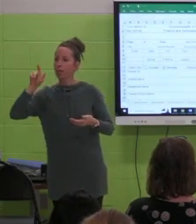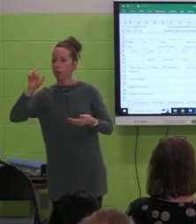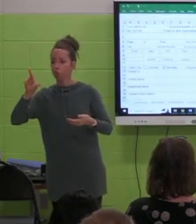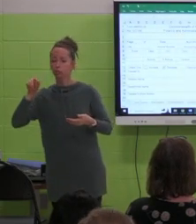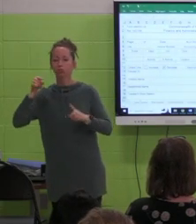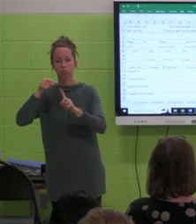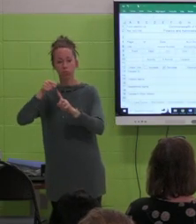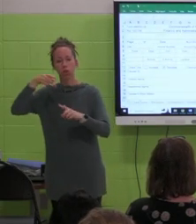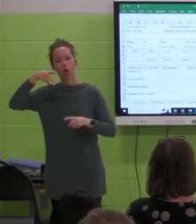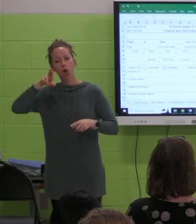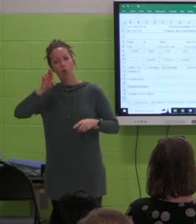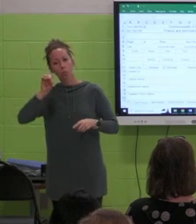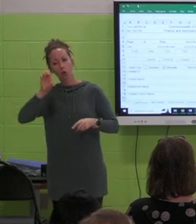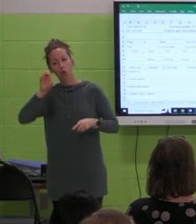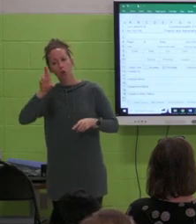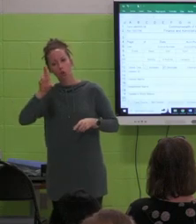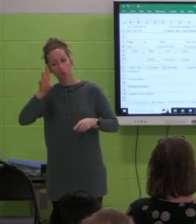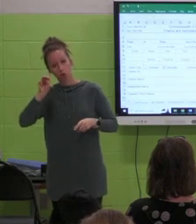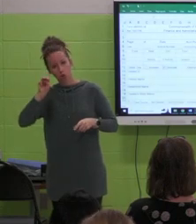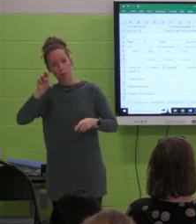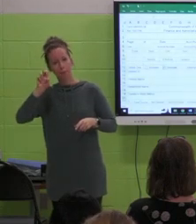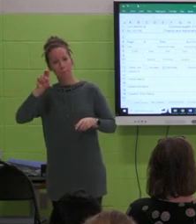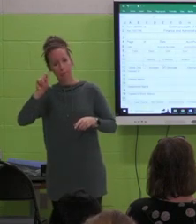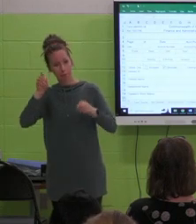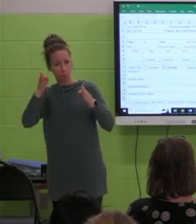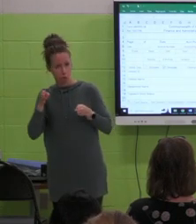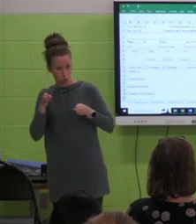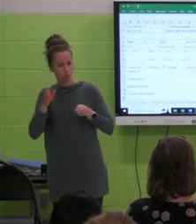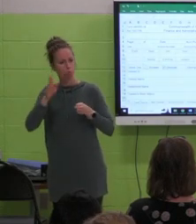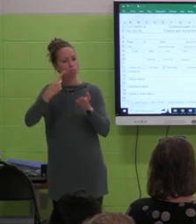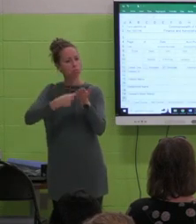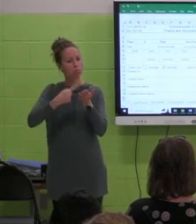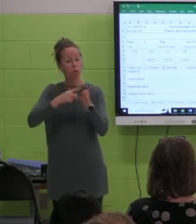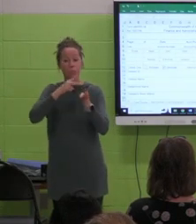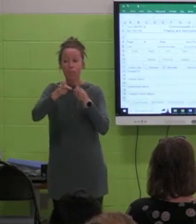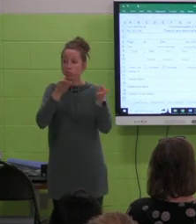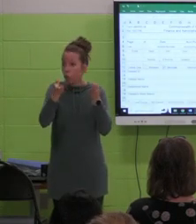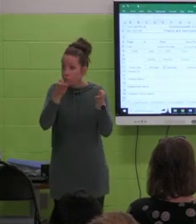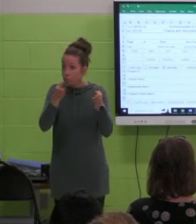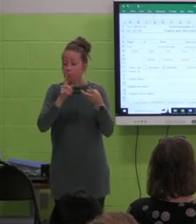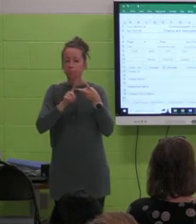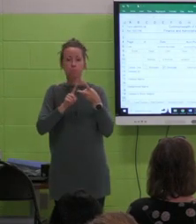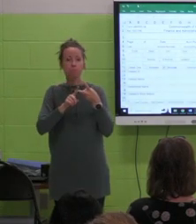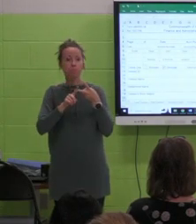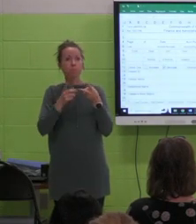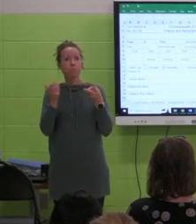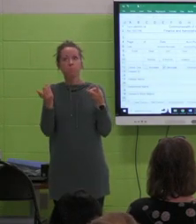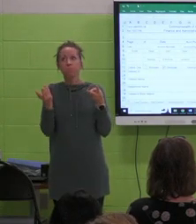she can talk to you about um Professional Services um she can talk to you about small